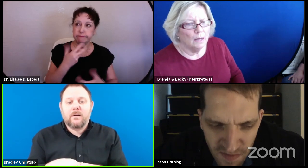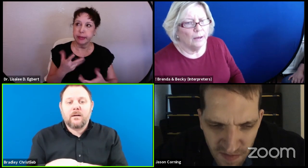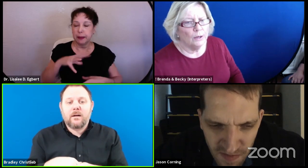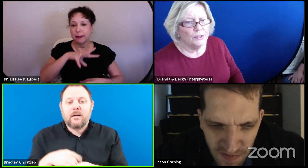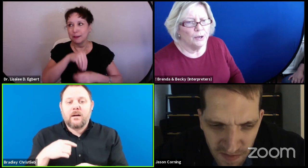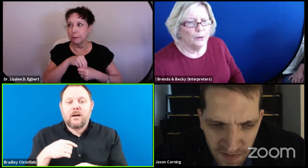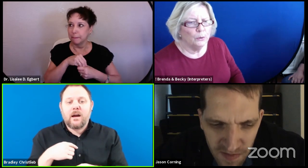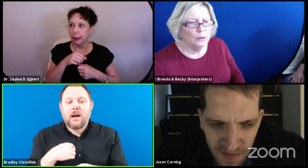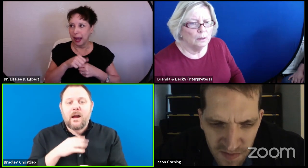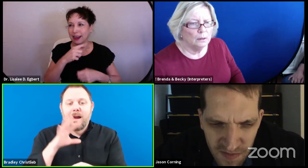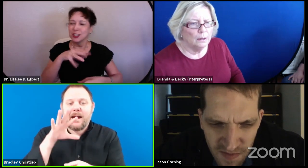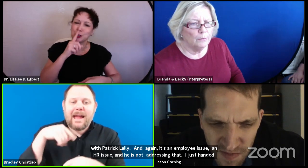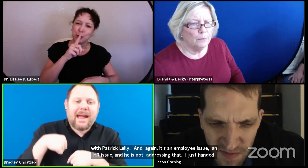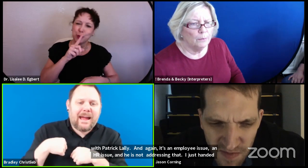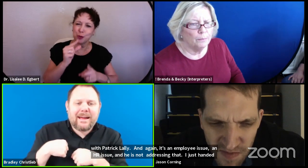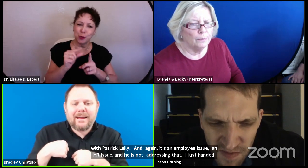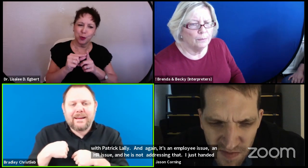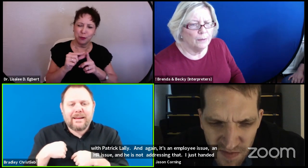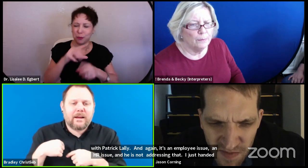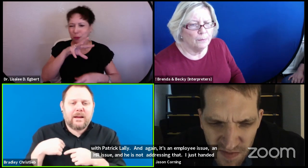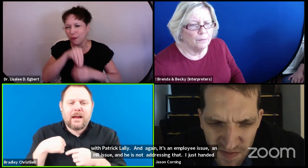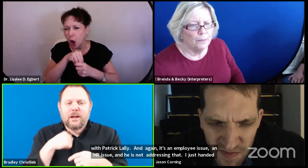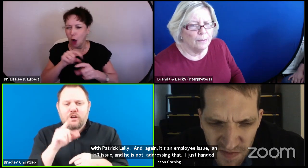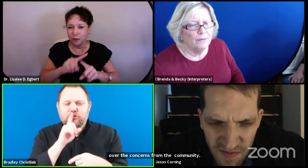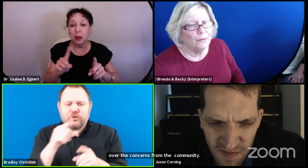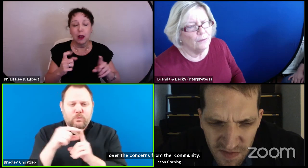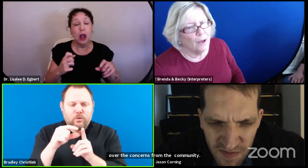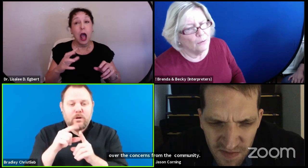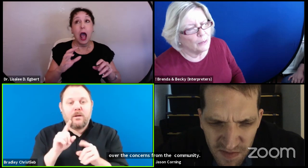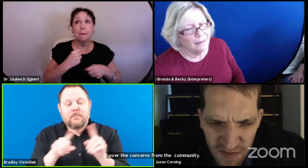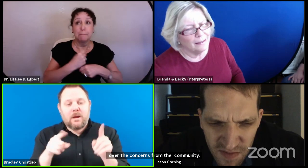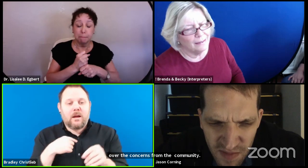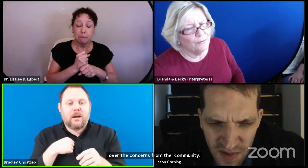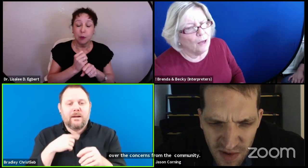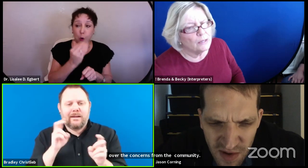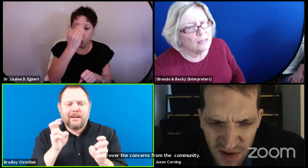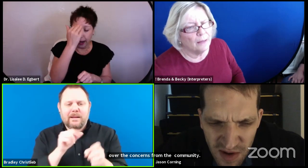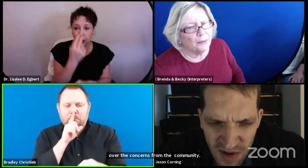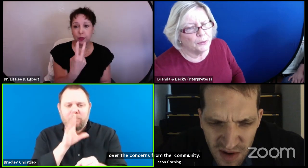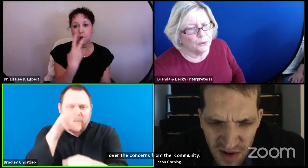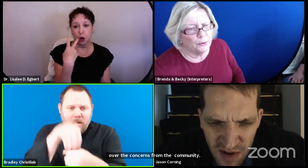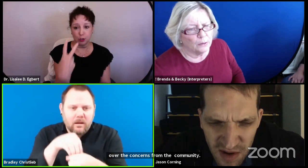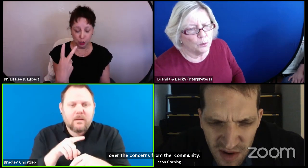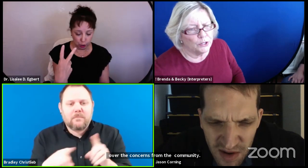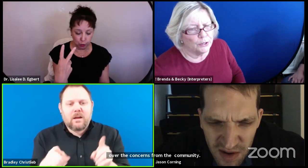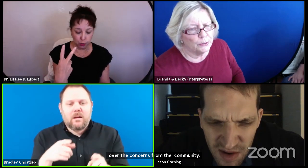I also involved -- "involved" is not the correct word to use.